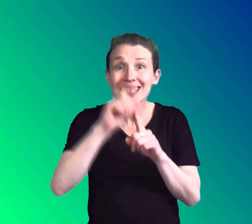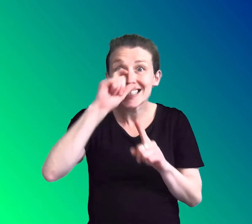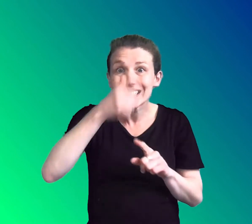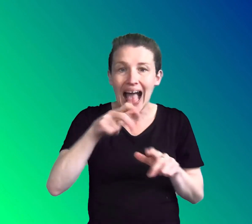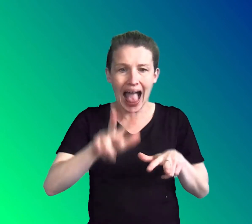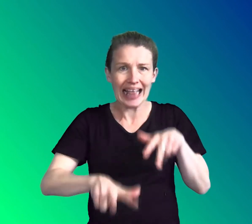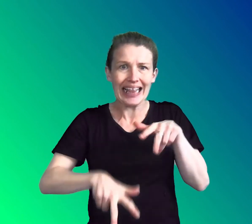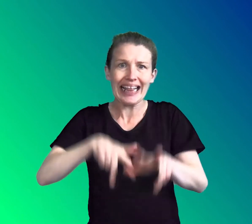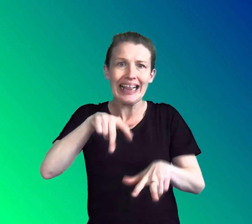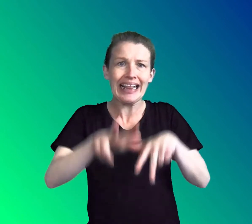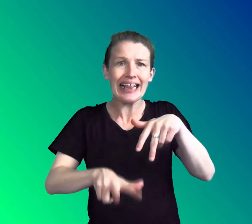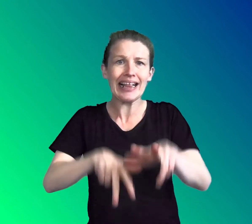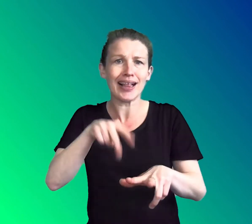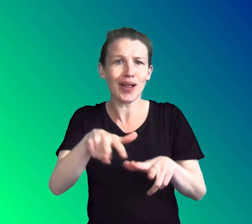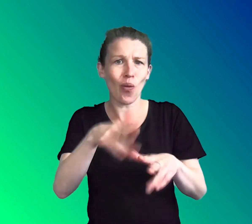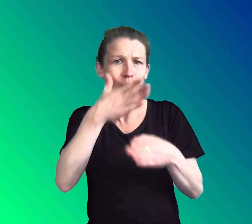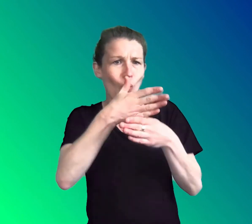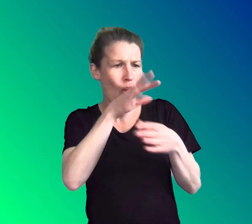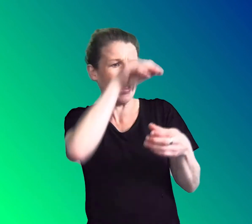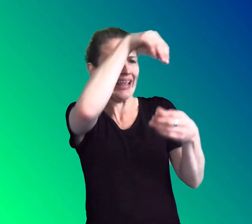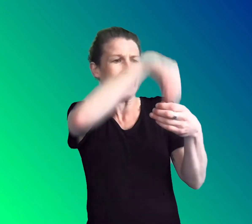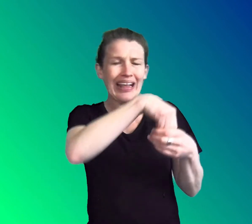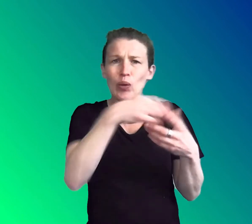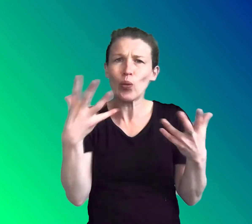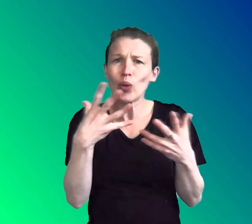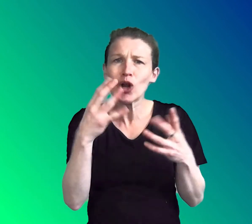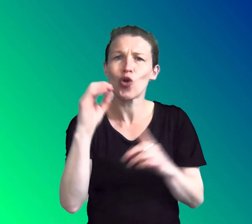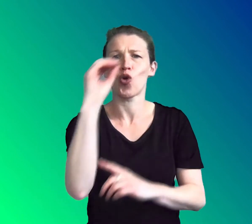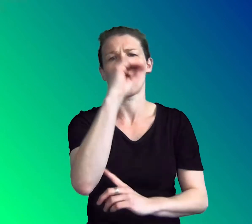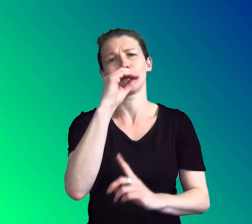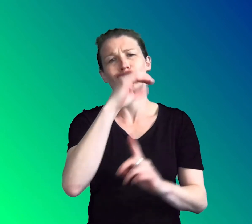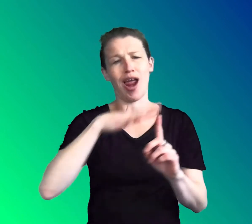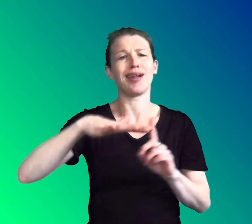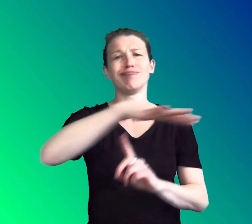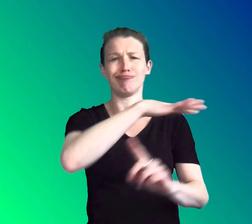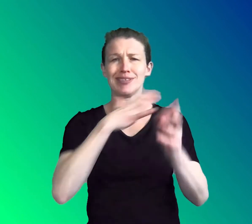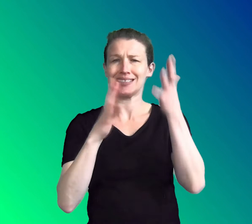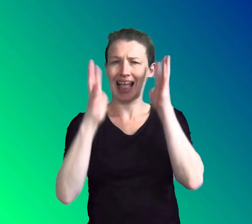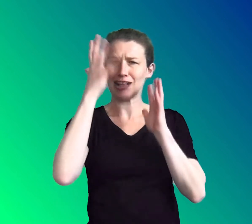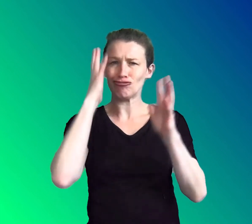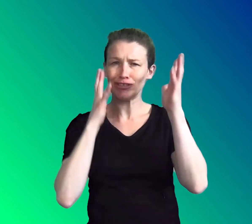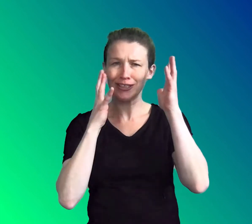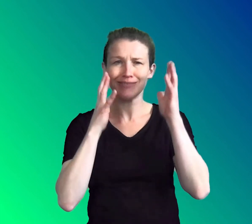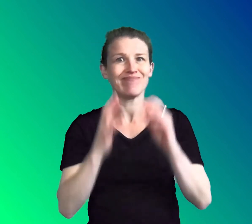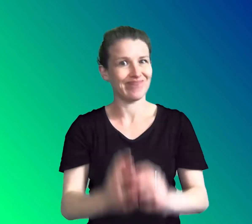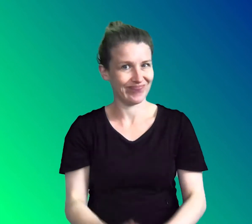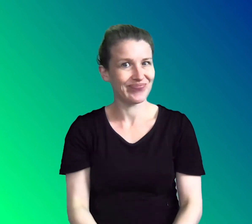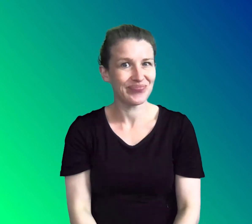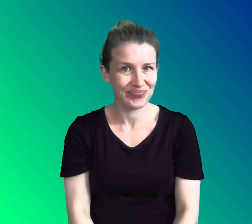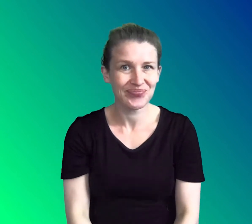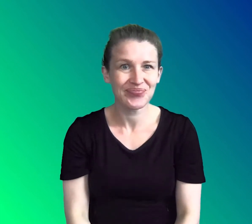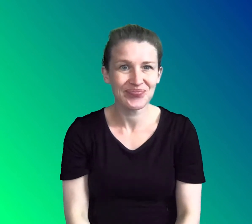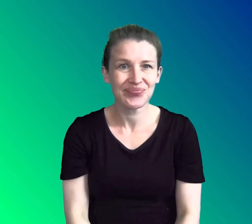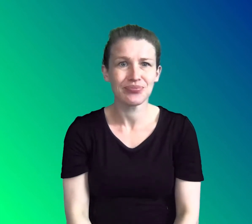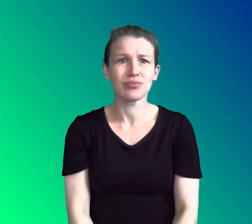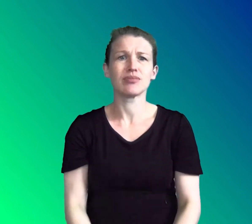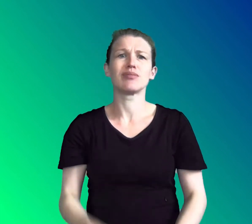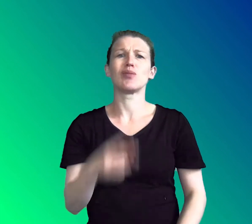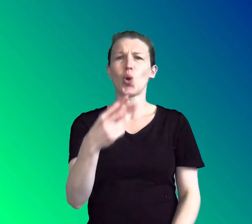Helping species to grow their numbers and reintroducing them to the wild is part of the important work that Orokonui Eco Sanctuary does.